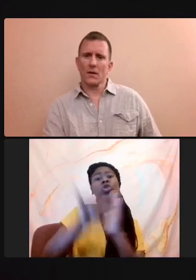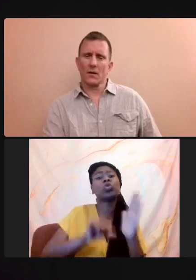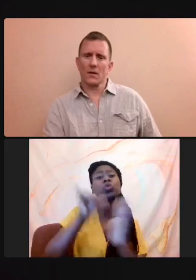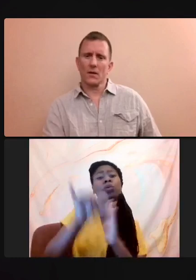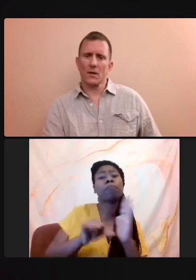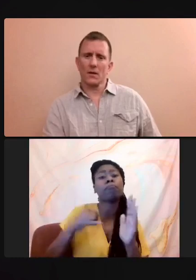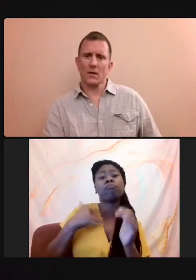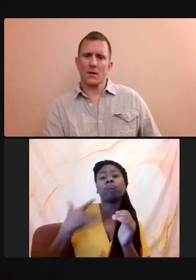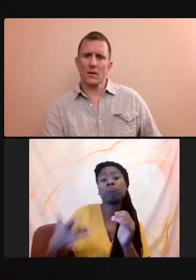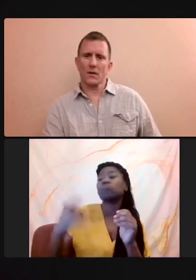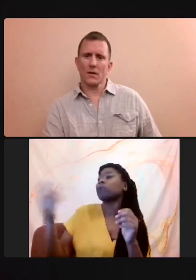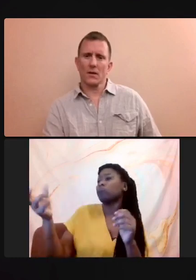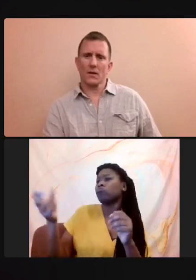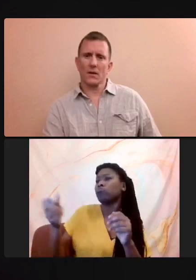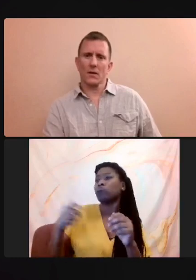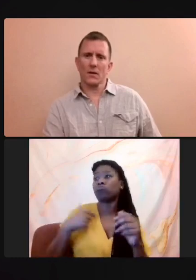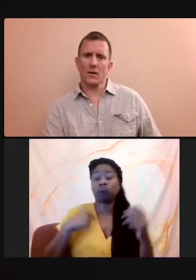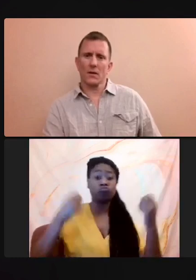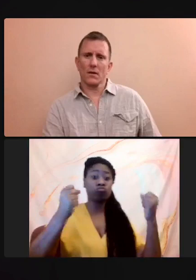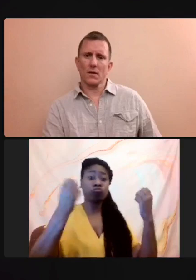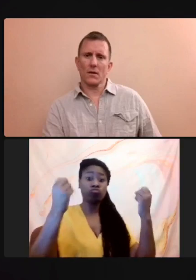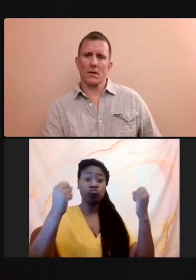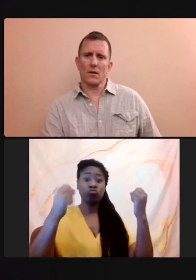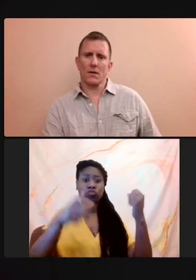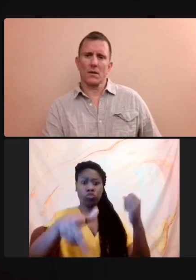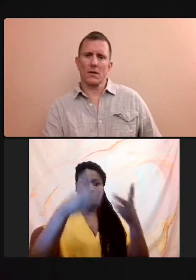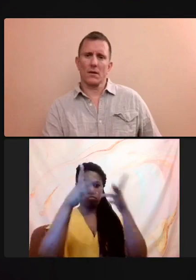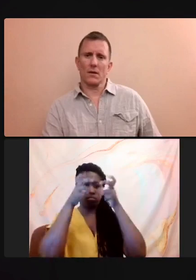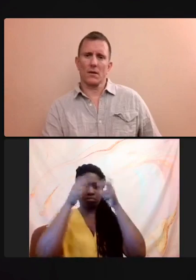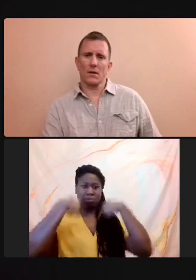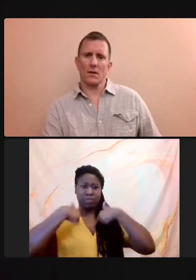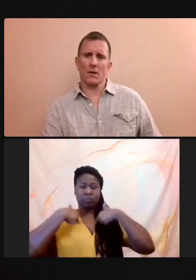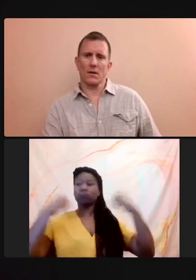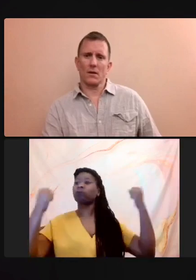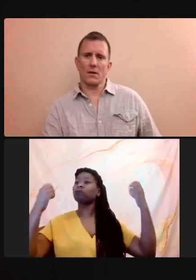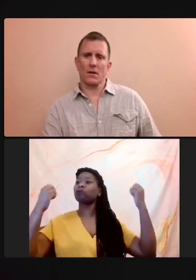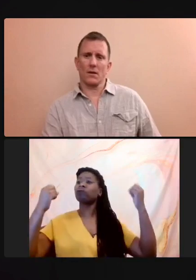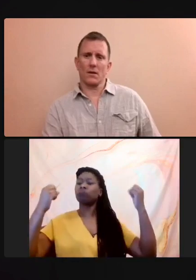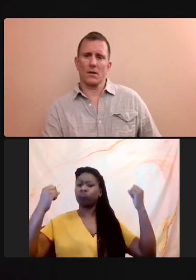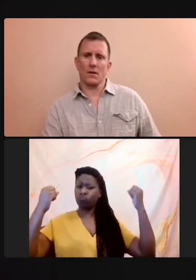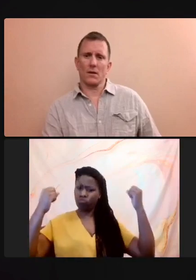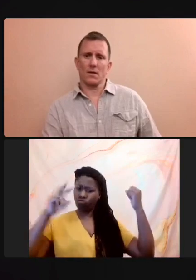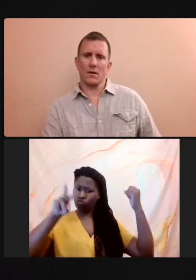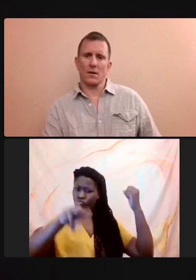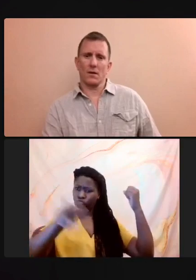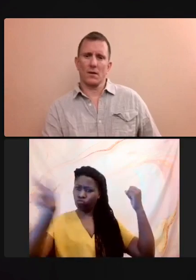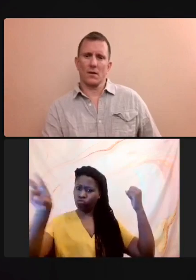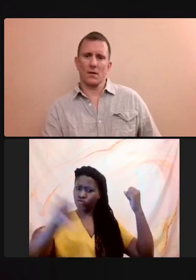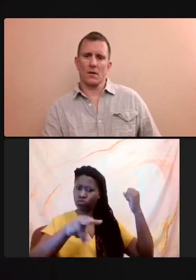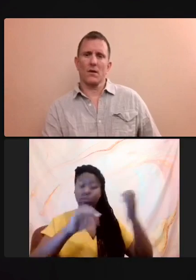So when using Zoom, if I am with another hearing person, I turn on the closed captions.